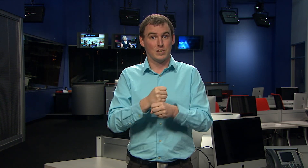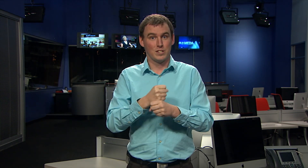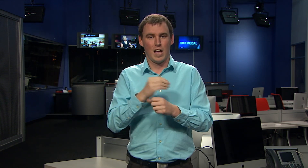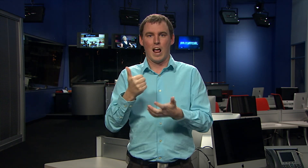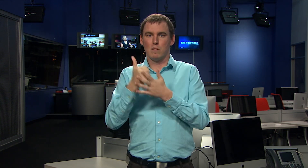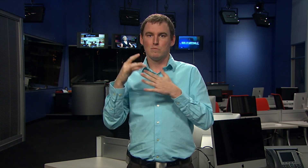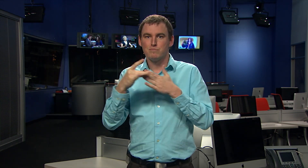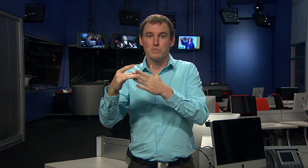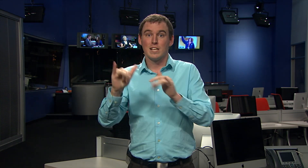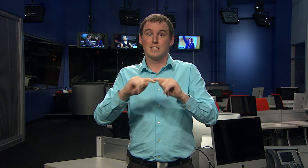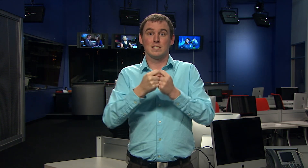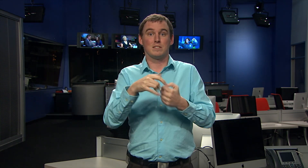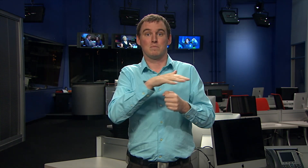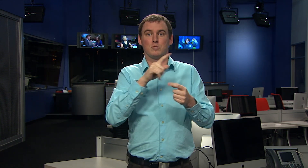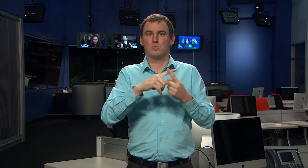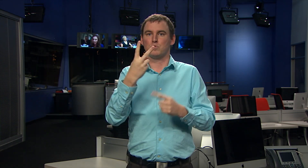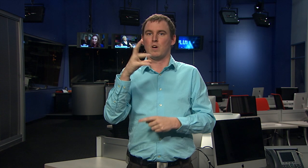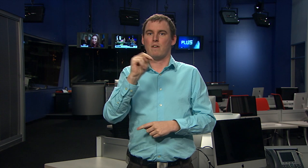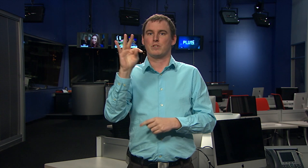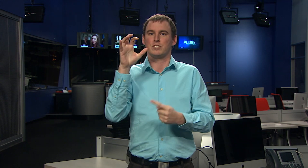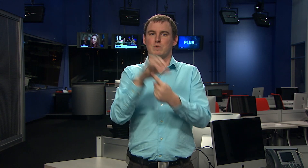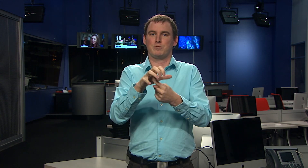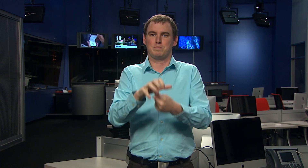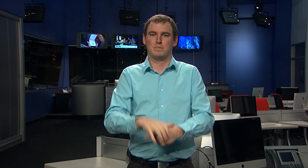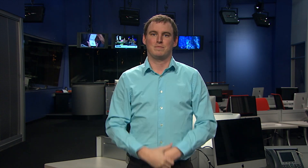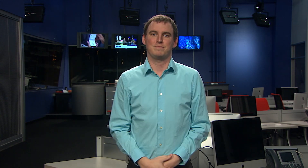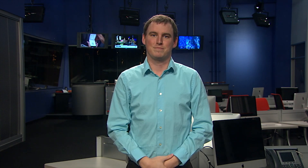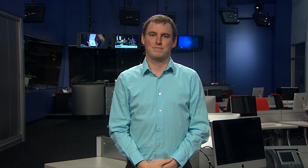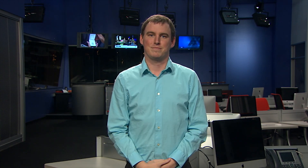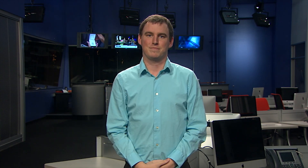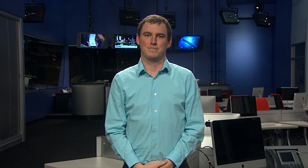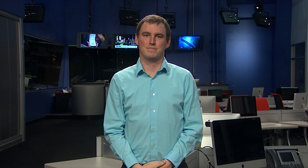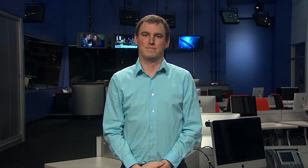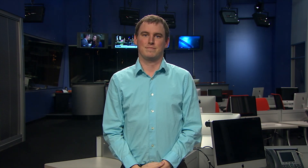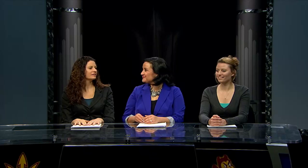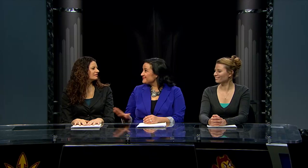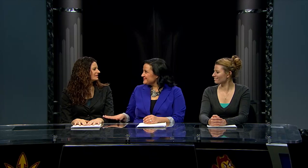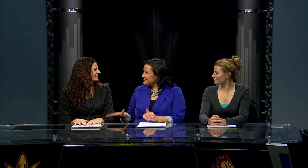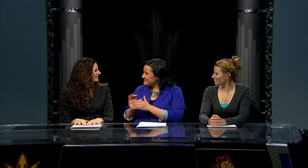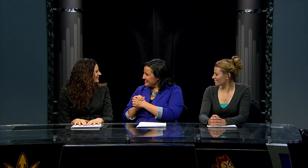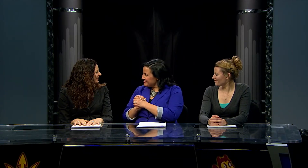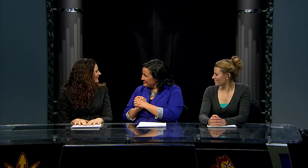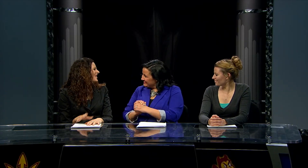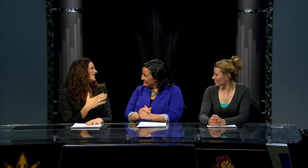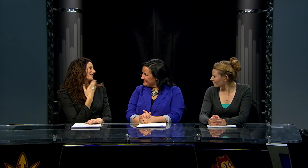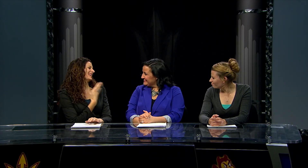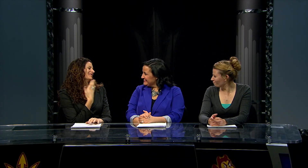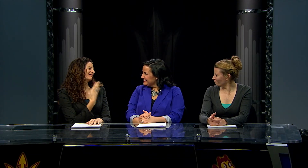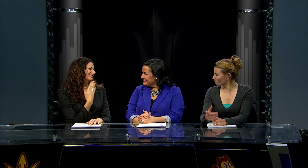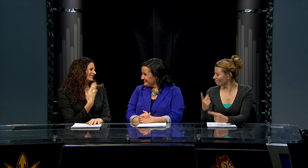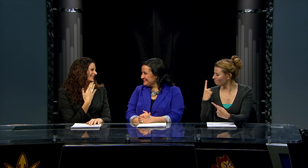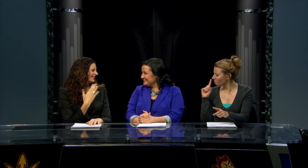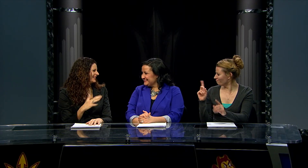YEAR AND HELPED GUIDE THE BISON'S TO TWO CONFERENCE CHAMPIONSHIPS. CONGRATULATIONS! THANK YOU!